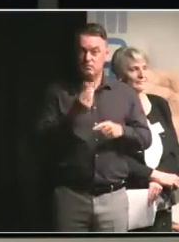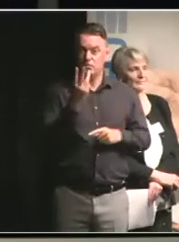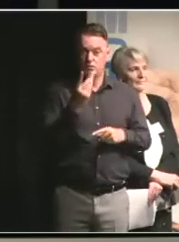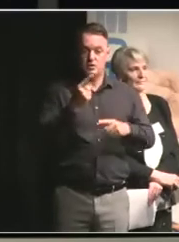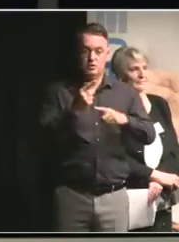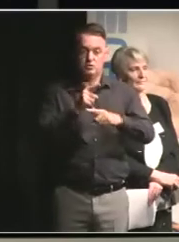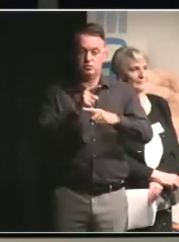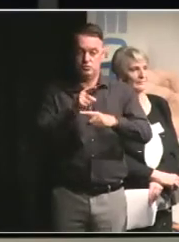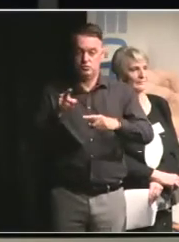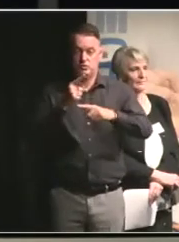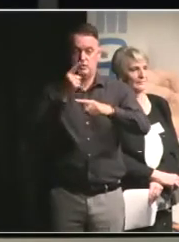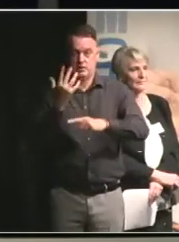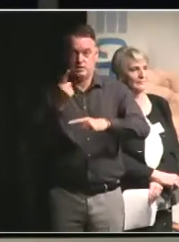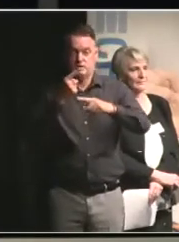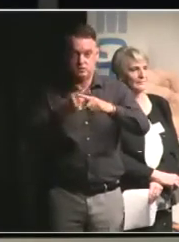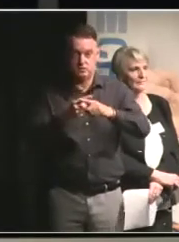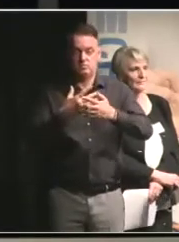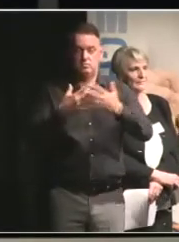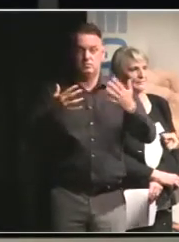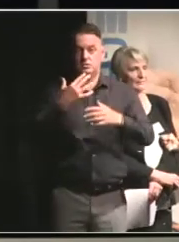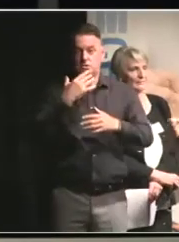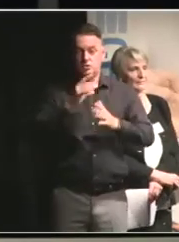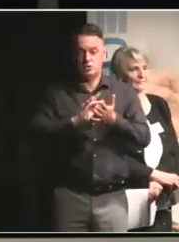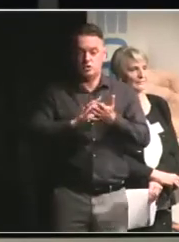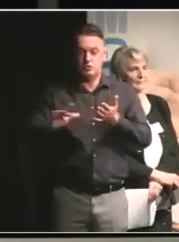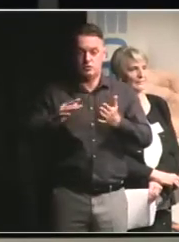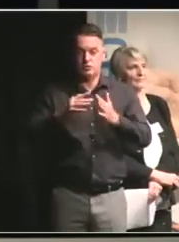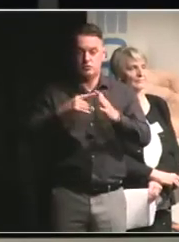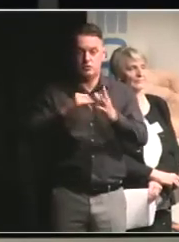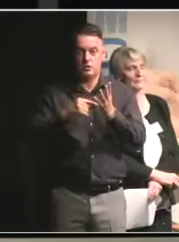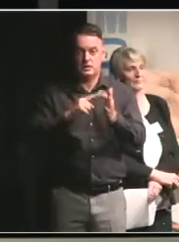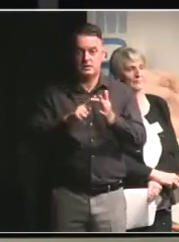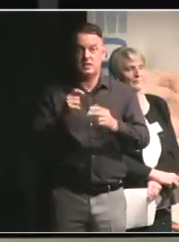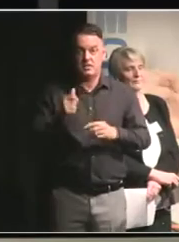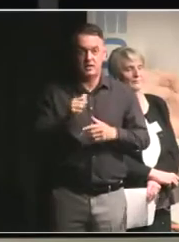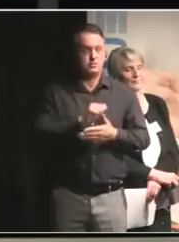cost in getting rid of waste than acquiring the material in the first place. But usually that's